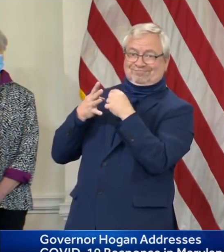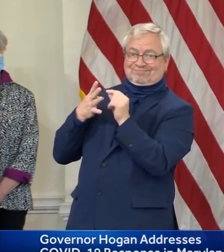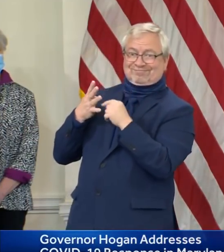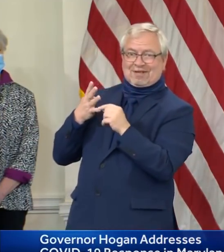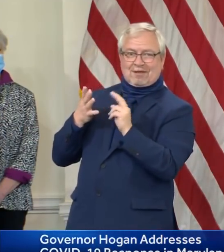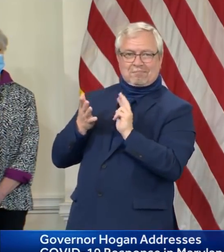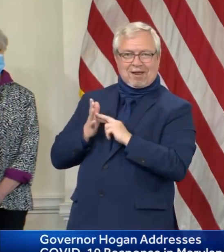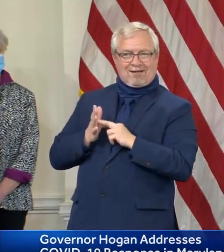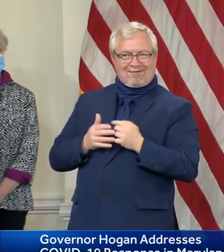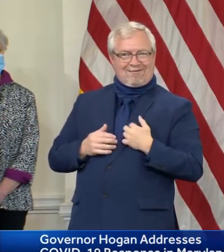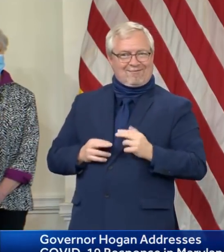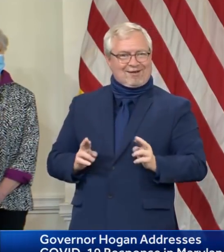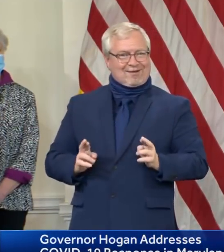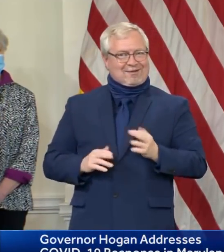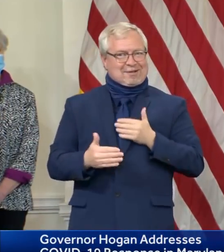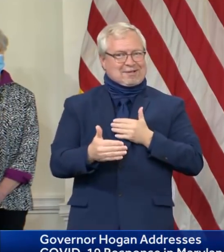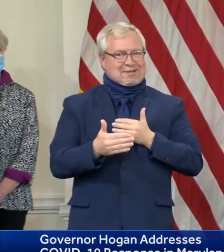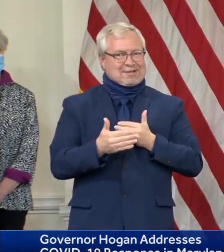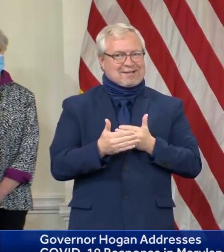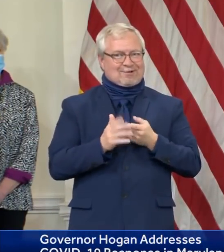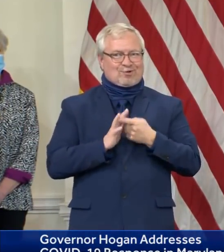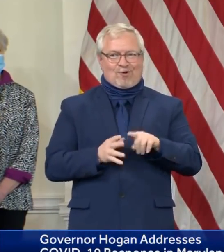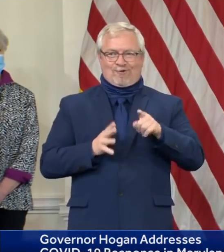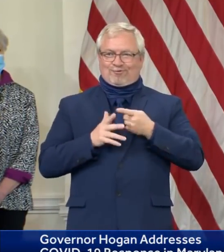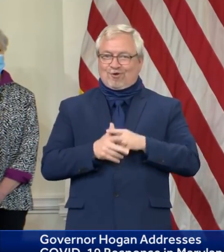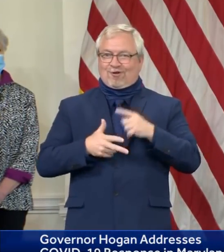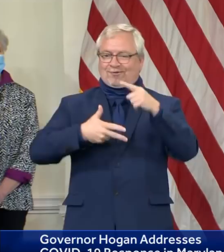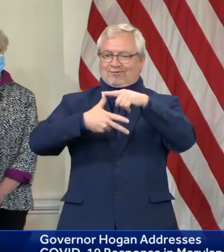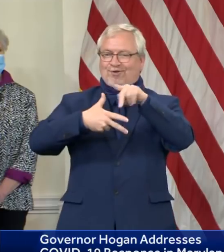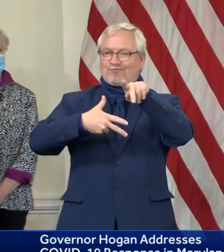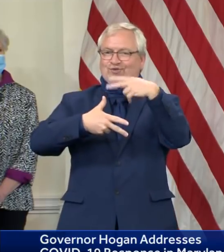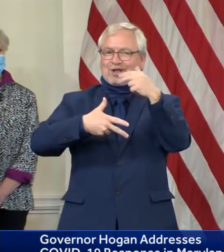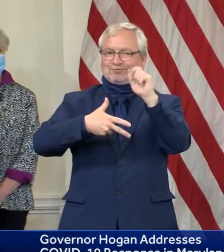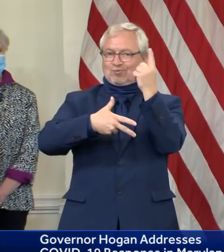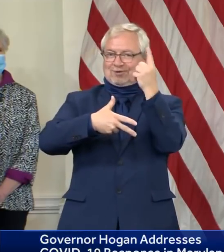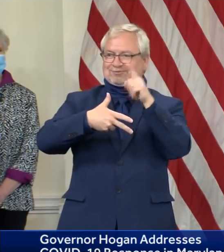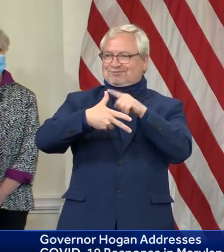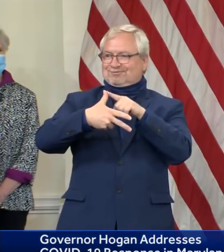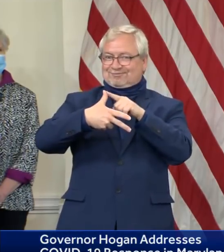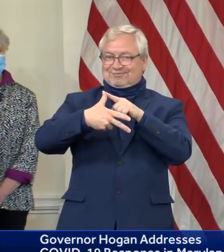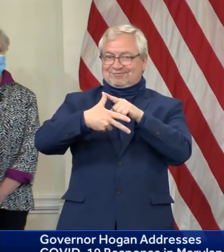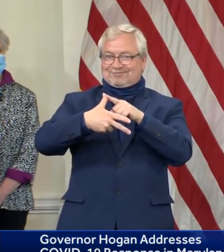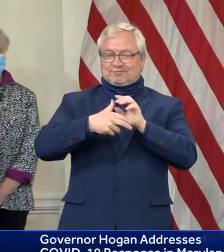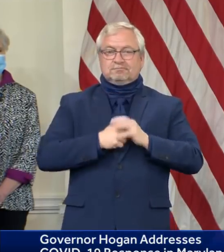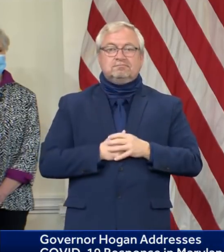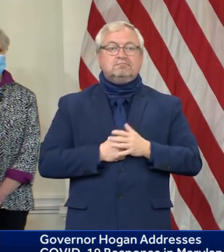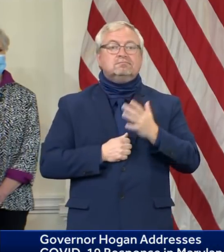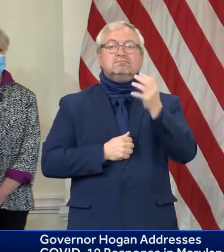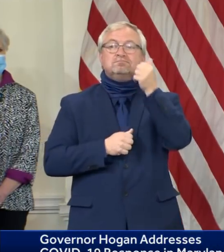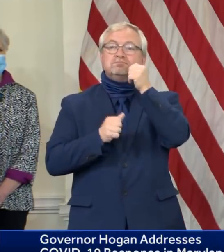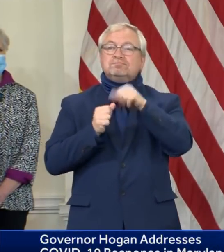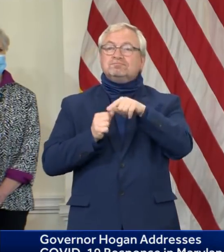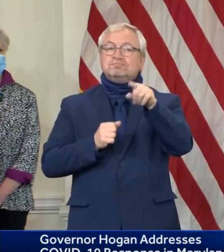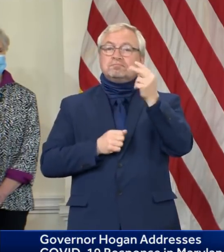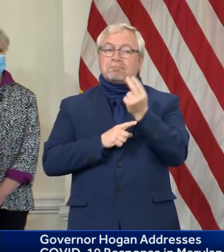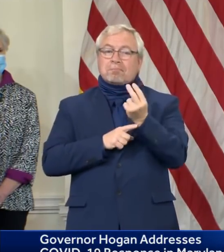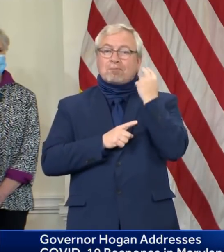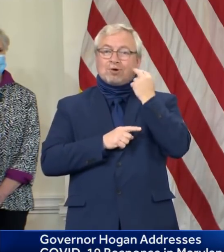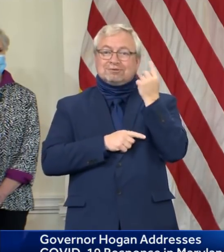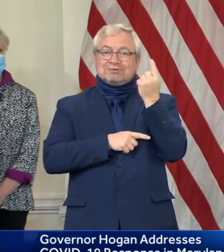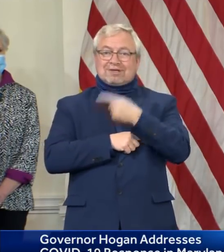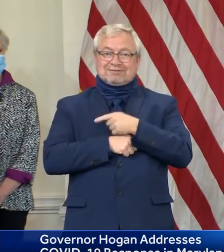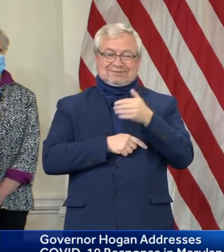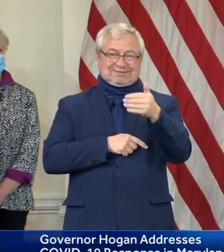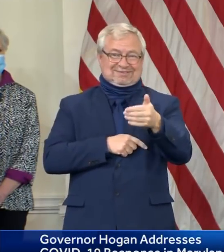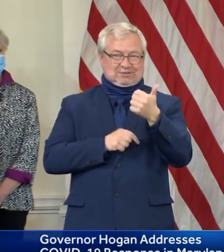ALL OF THIS PUTS US MUCH CLOSER TO BEING ABLE TO LAUNCH STAGE ONE OF OUR REOPENING.